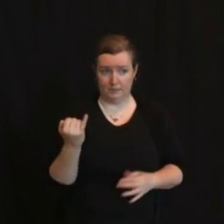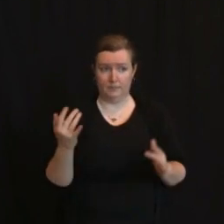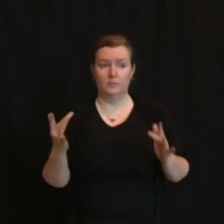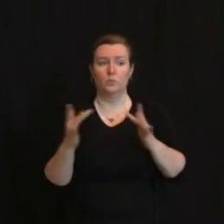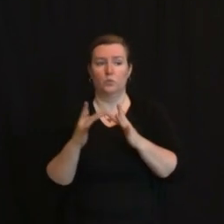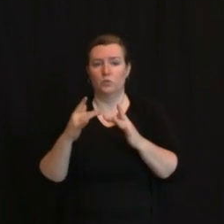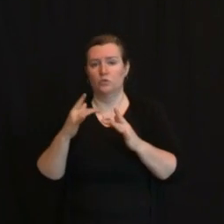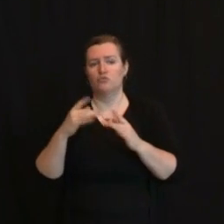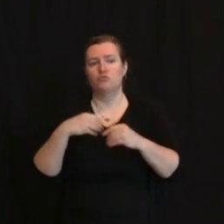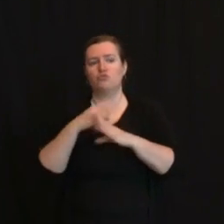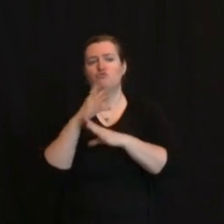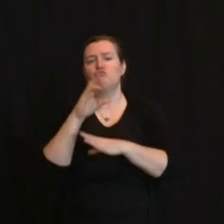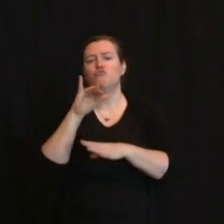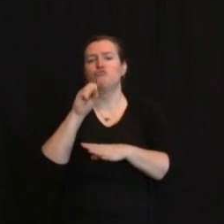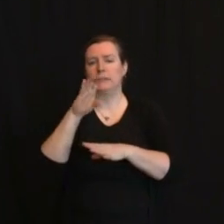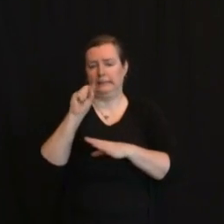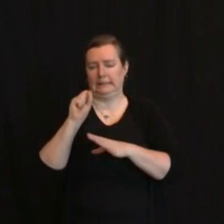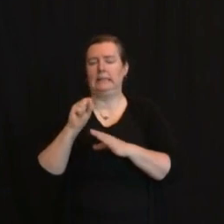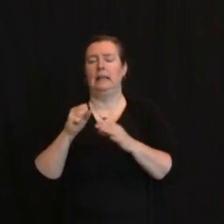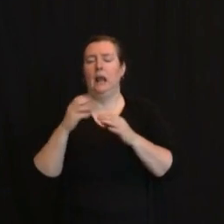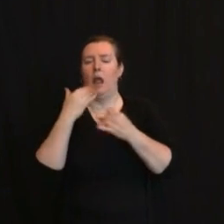YOU CAN ALSO TEXT 741741 AND